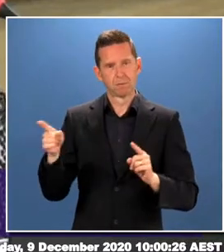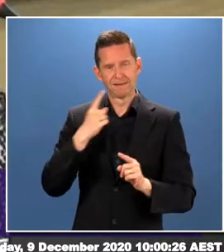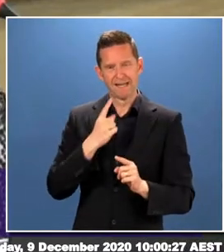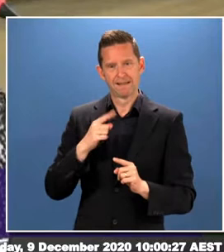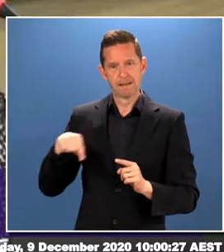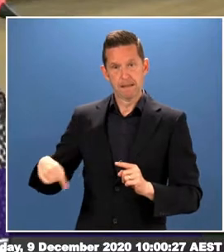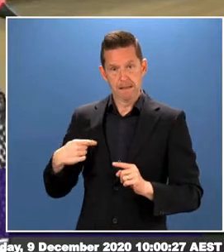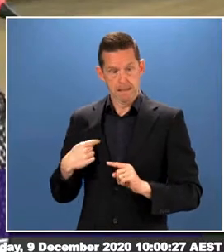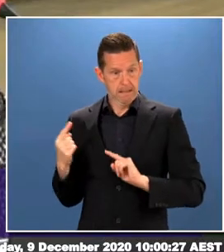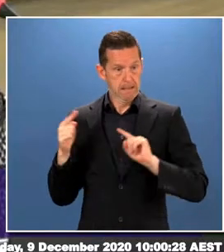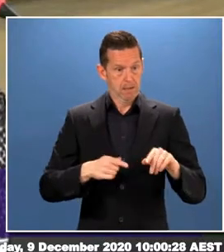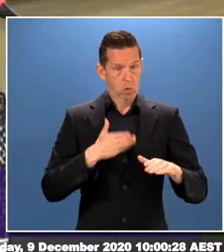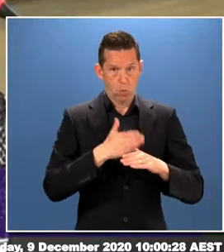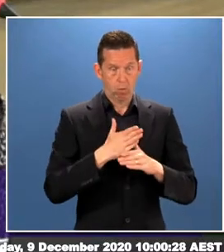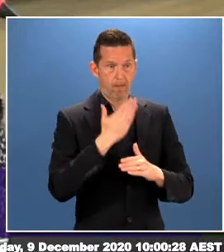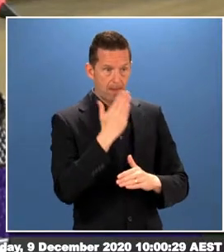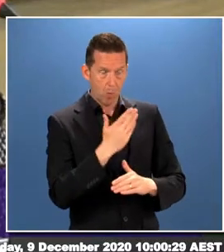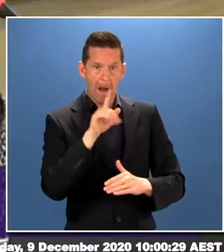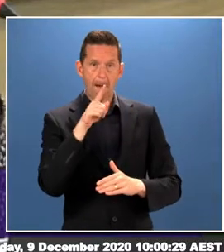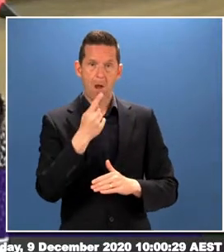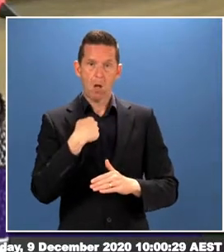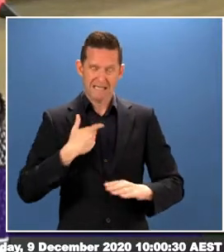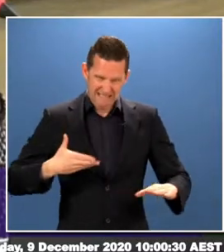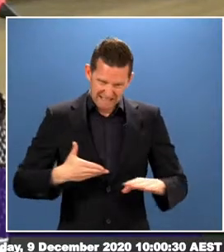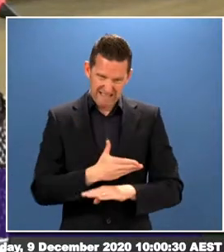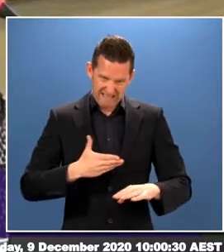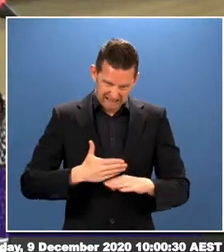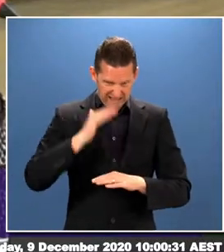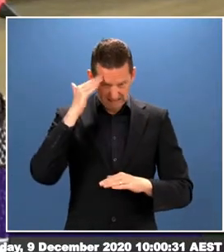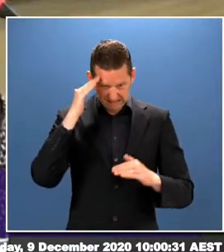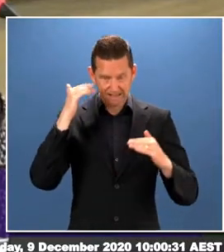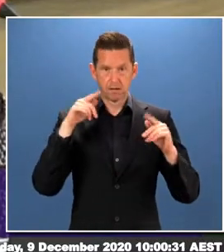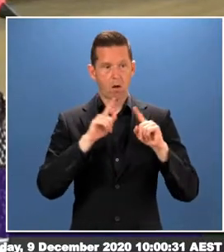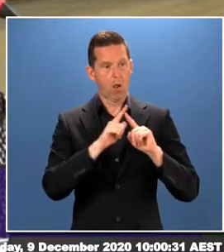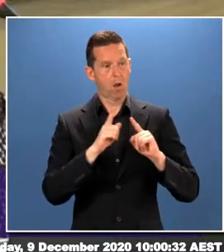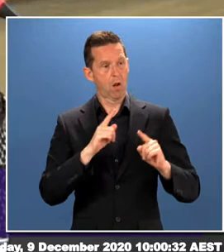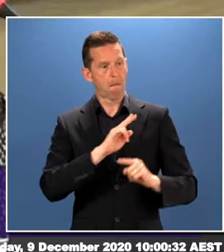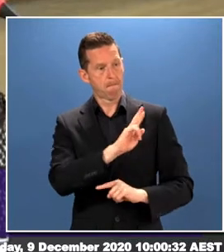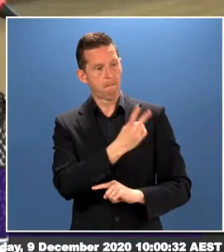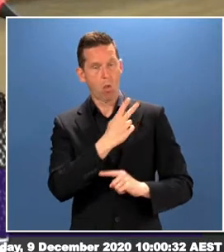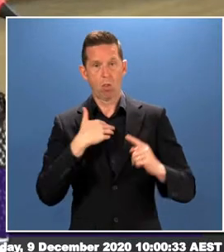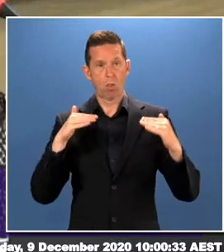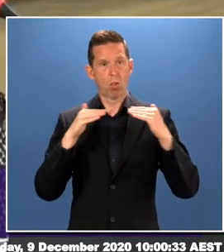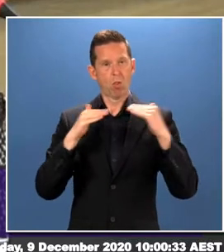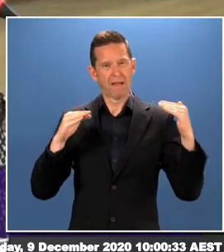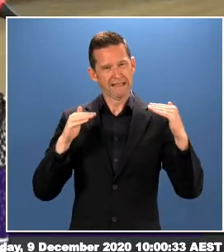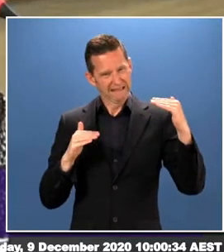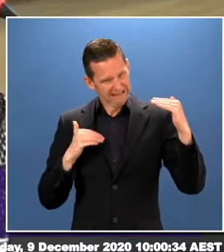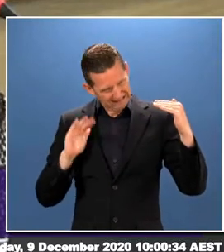reach the same point in the day as other people. Was that something that Summit participants touched upon as well?